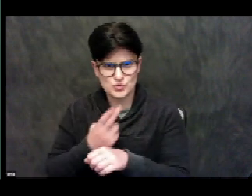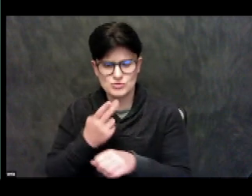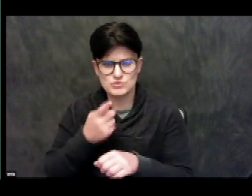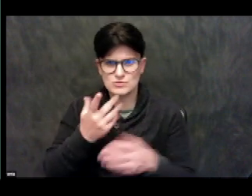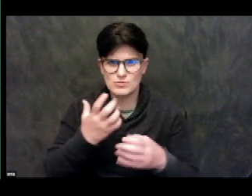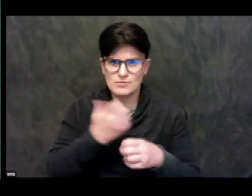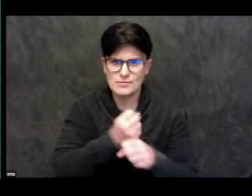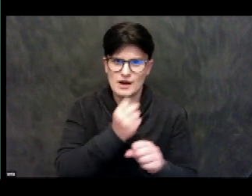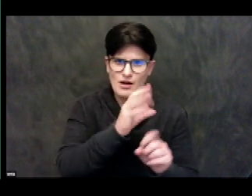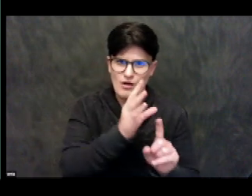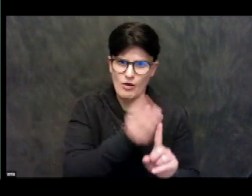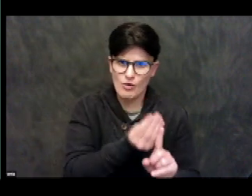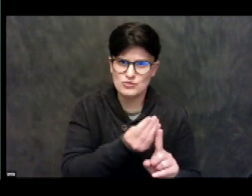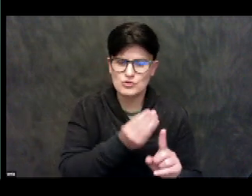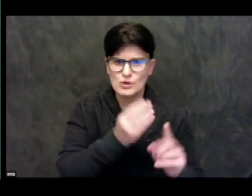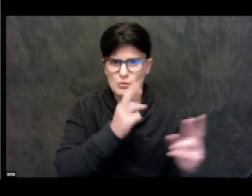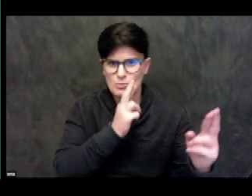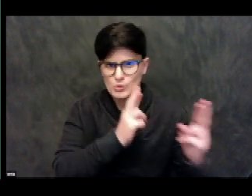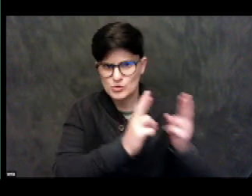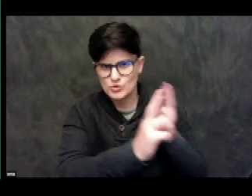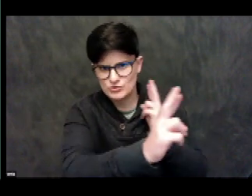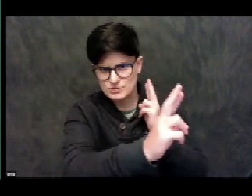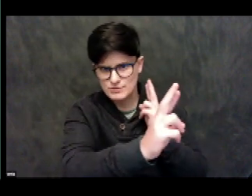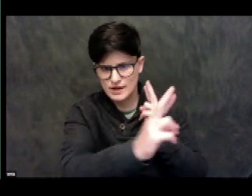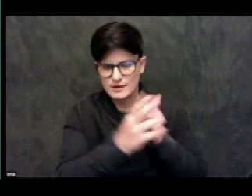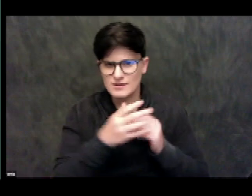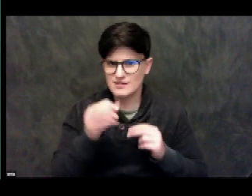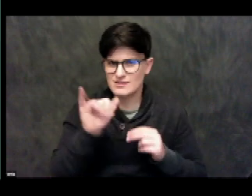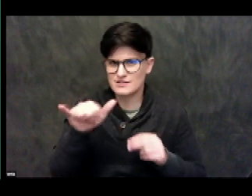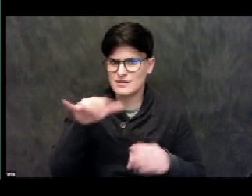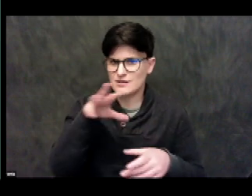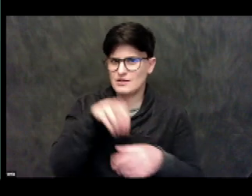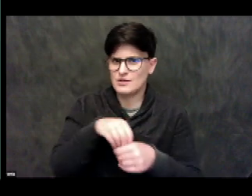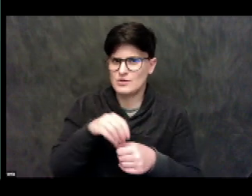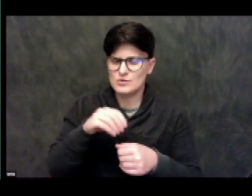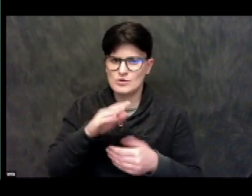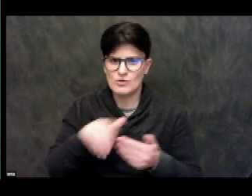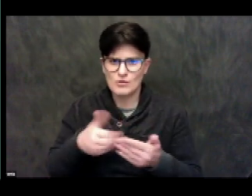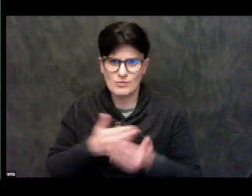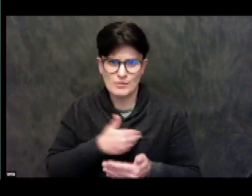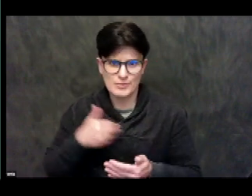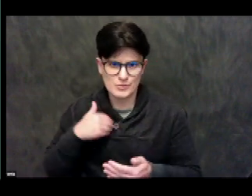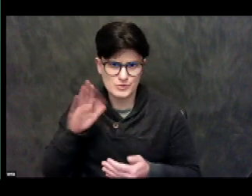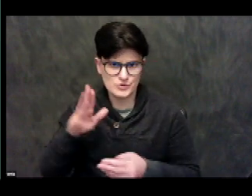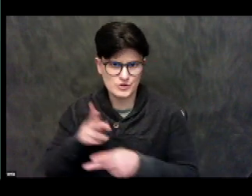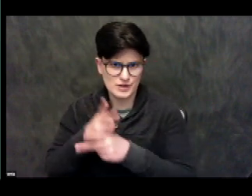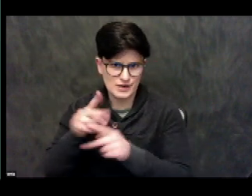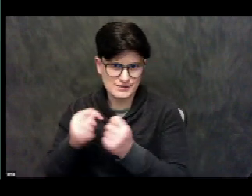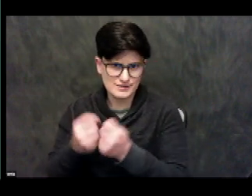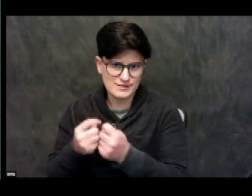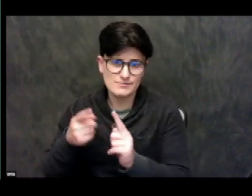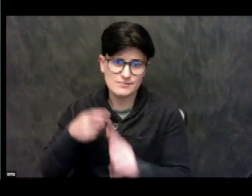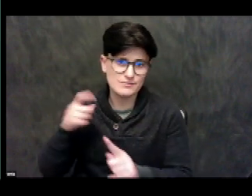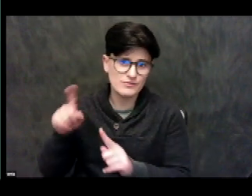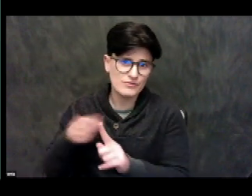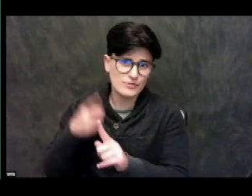This really includes all members of your care team. This is from the first person that answers the phone who checks the patient,